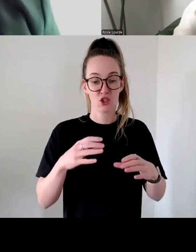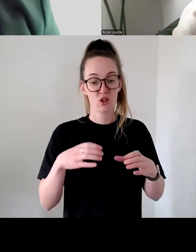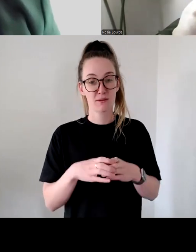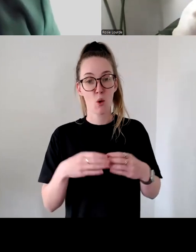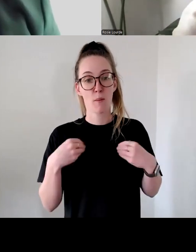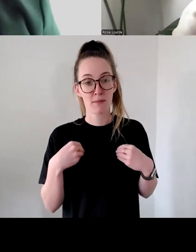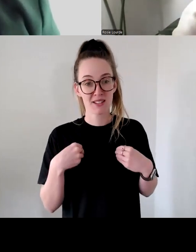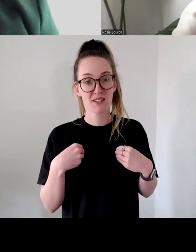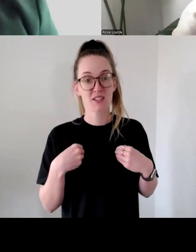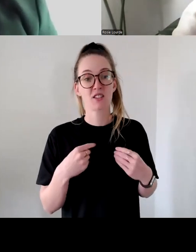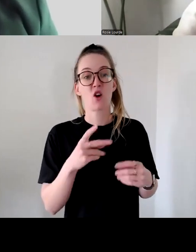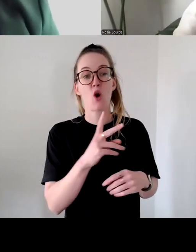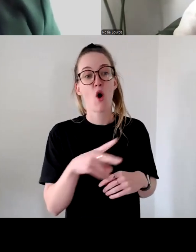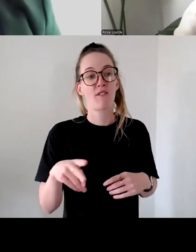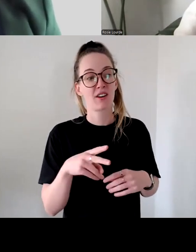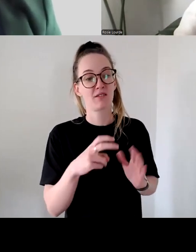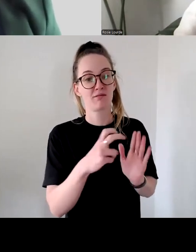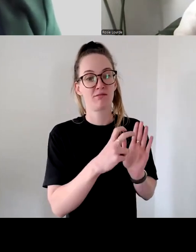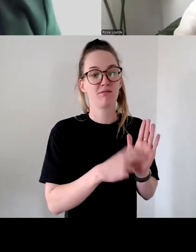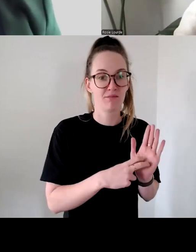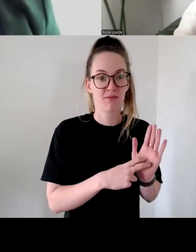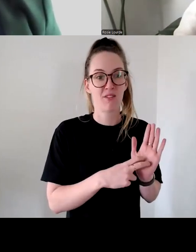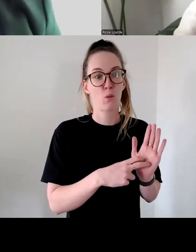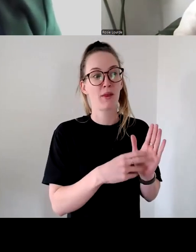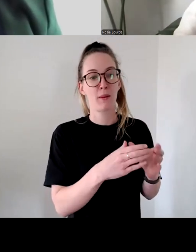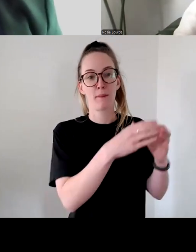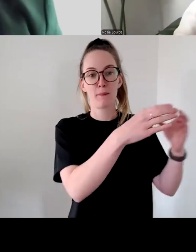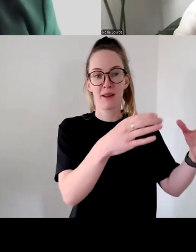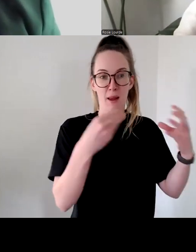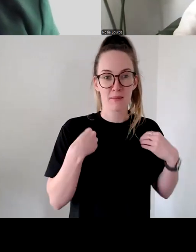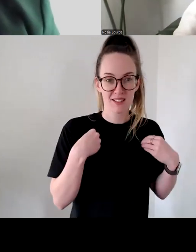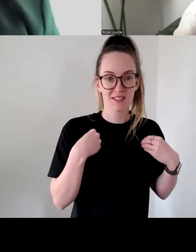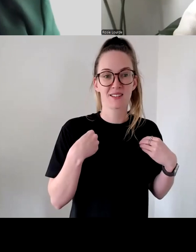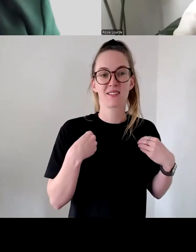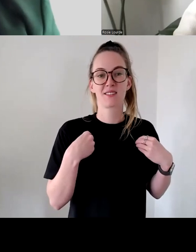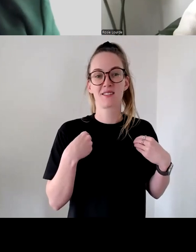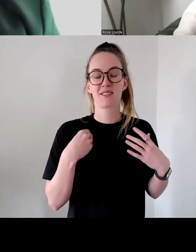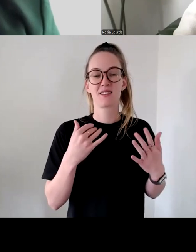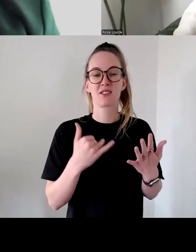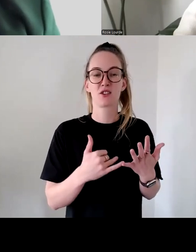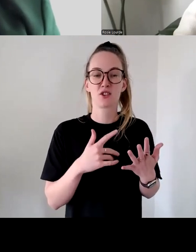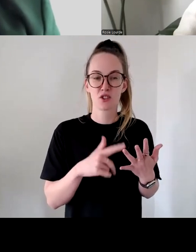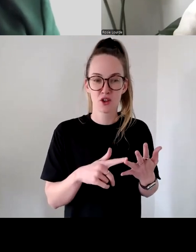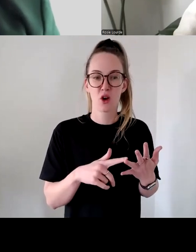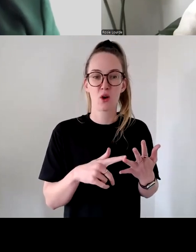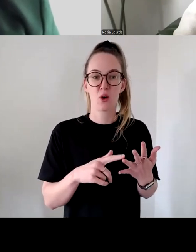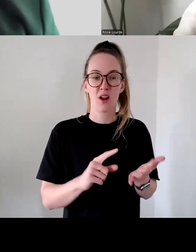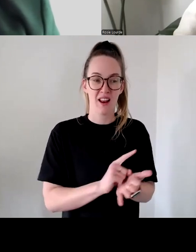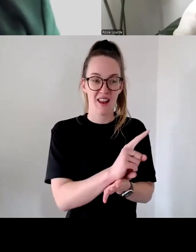by other people and you need that sort of down the line, to hold those people to account.